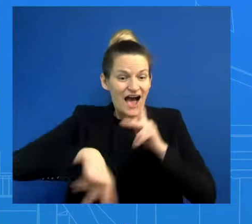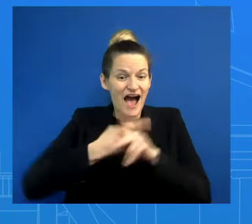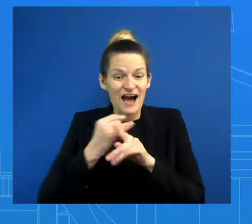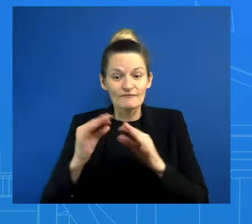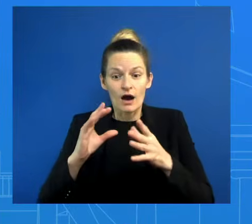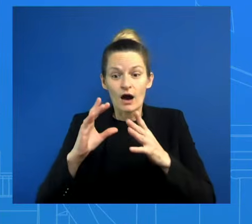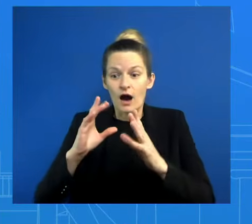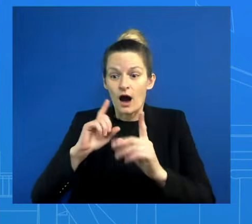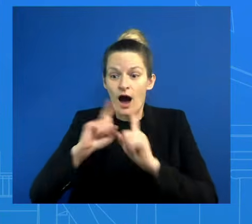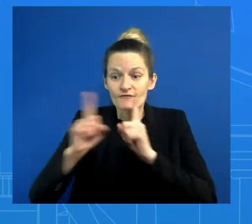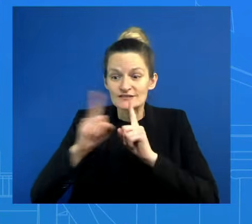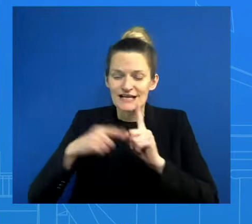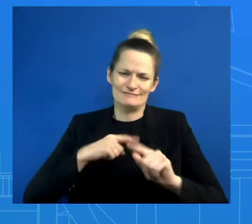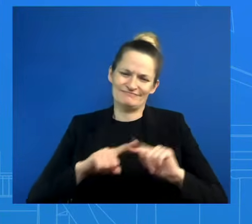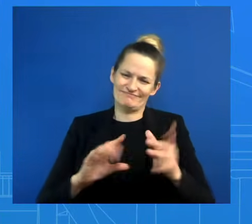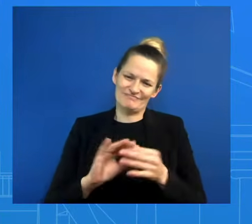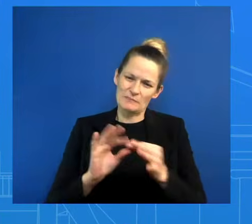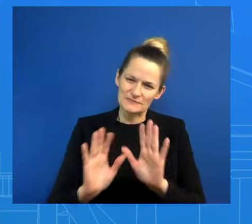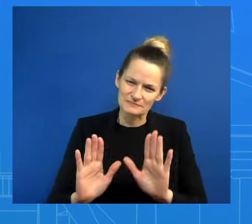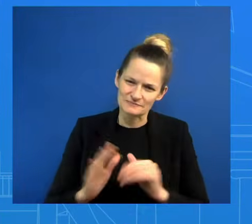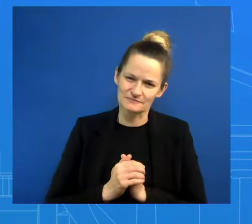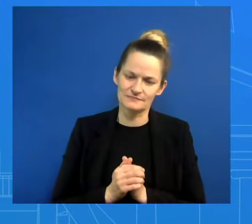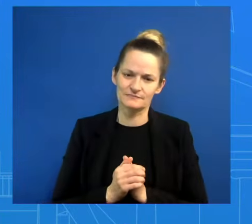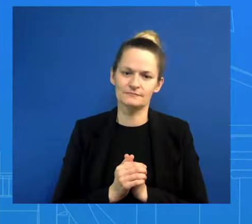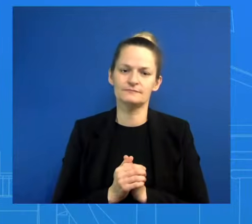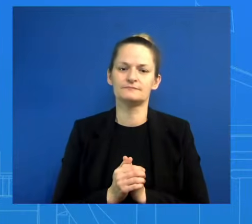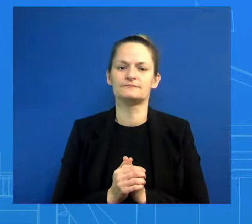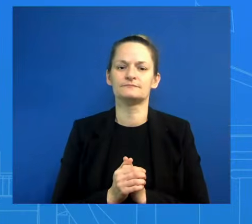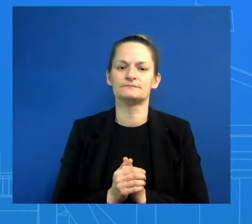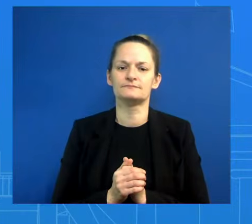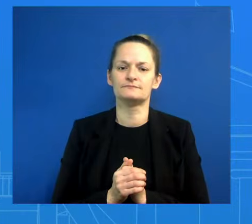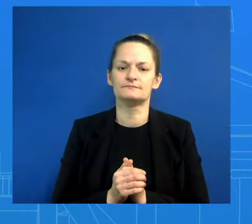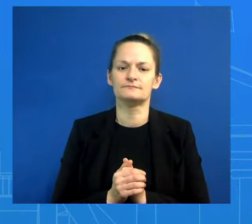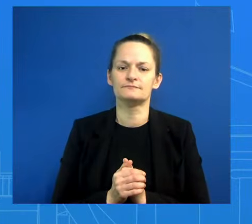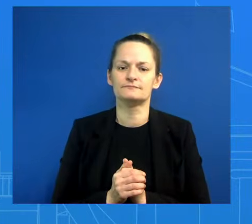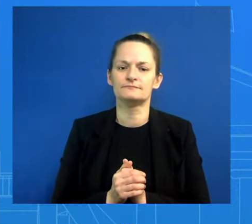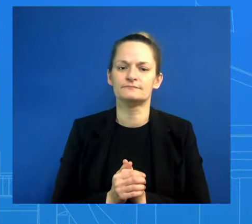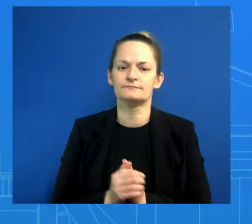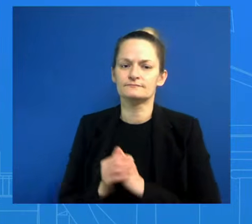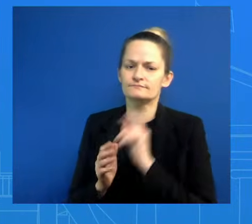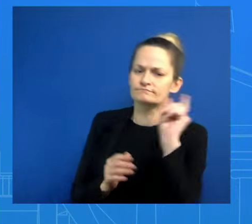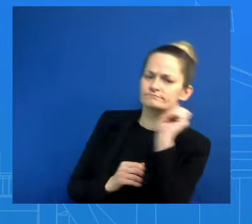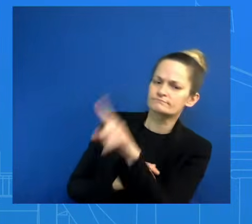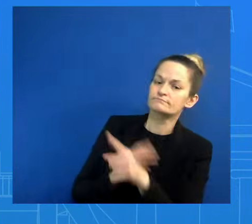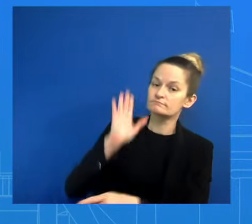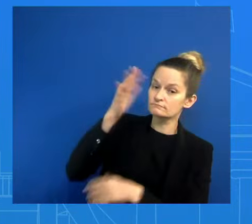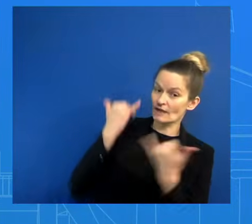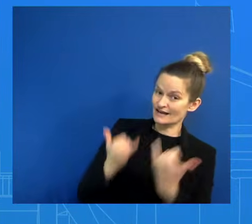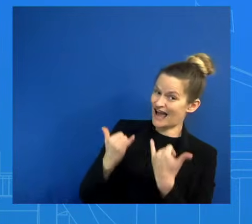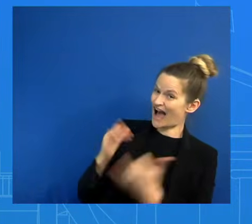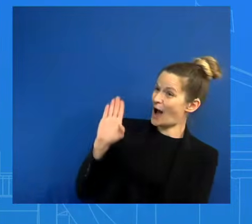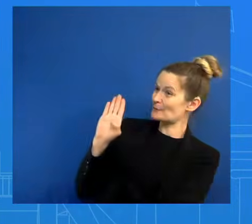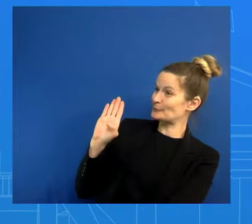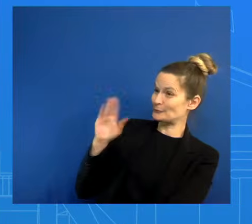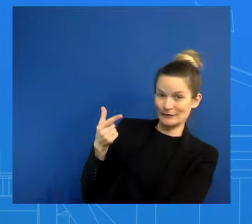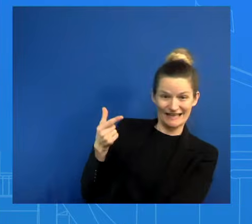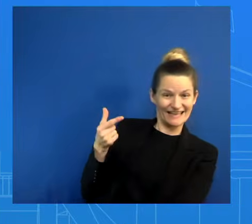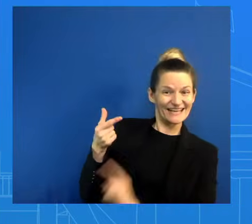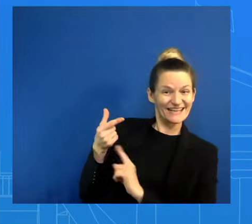Now that Brittney Griner is back on U.S. soil, has President Biden spoken to her or does he plan to? Ms. Jean-Pierre: So I don't have any --